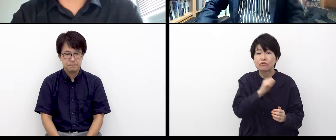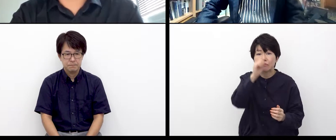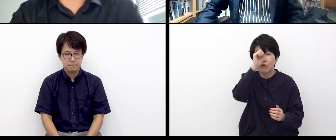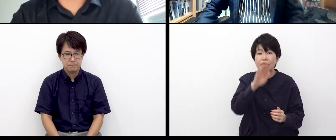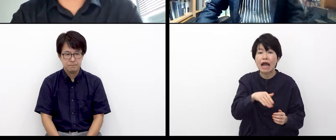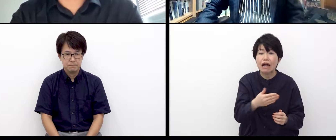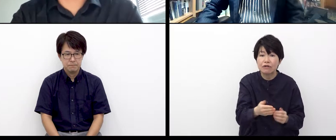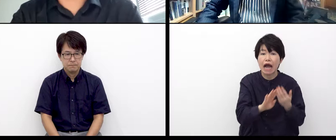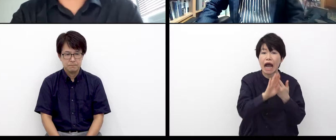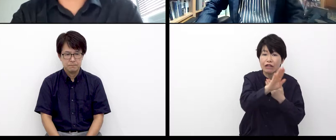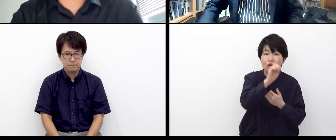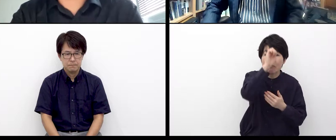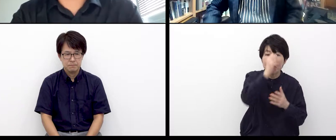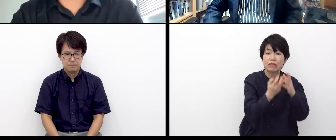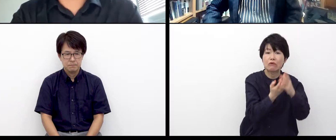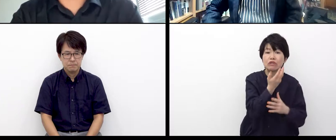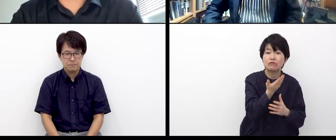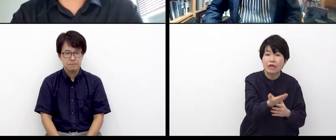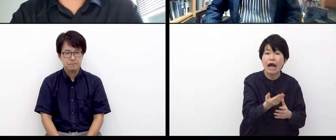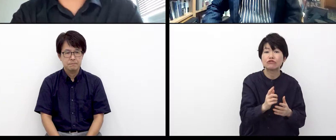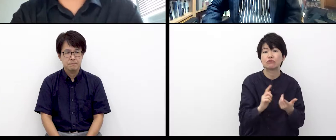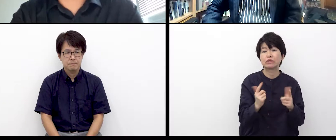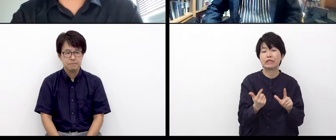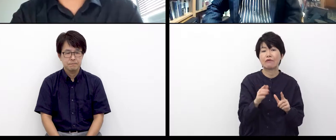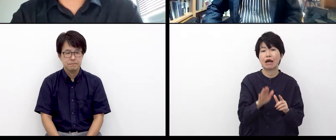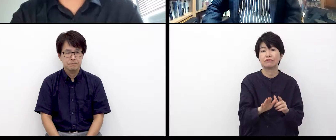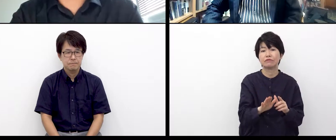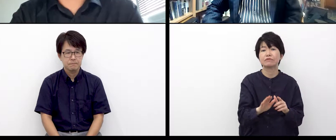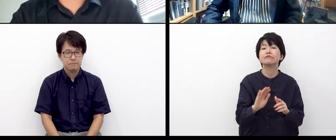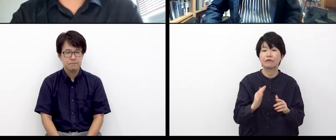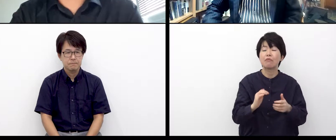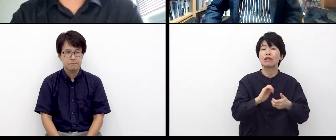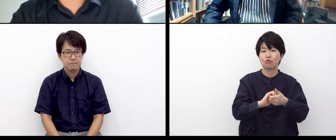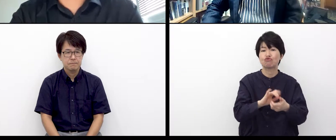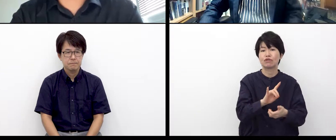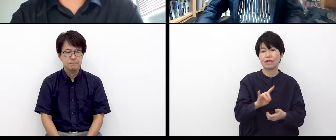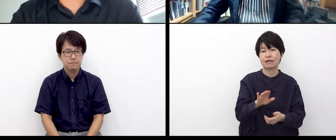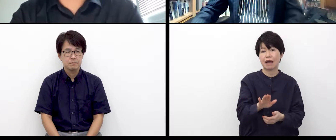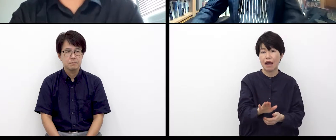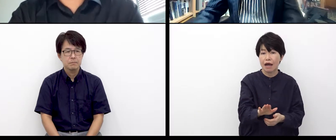Well, it will be good if you understand that we have such a definition.